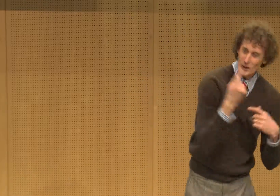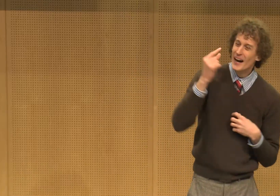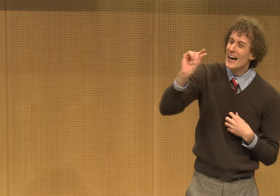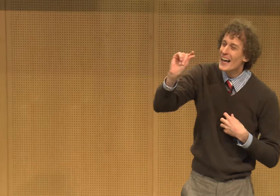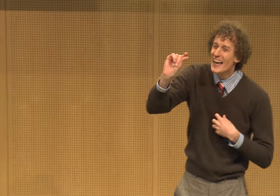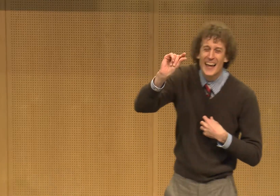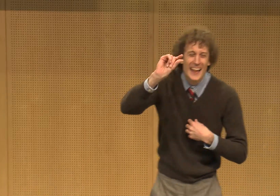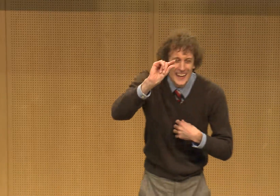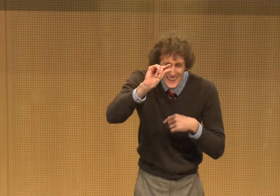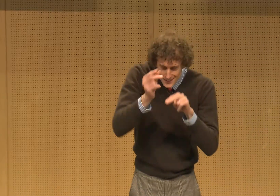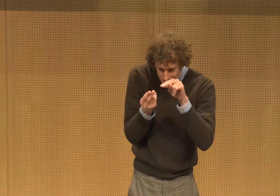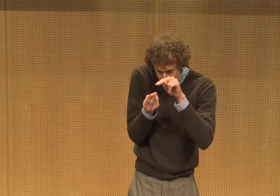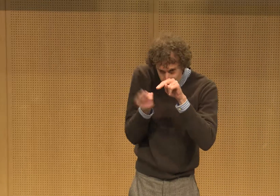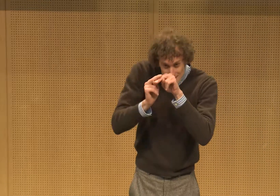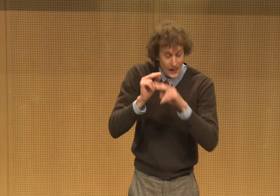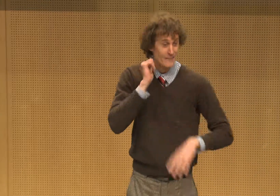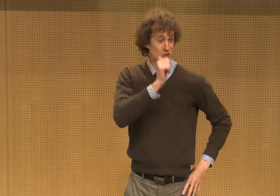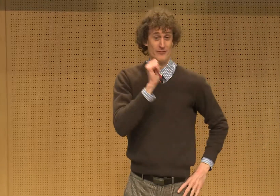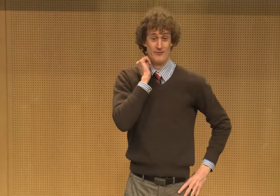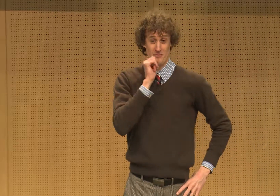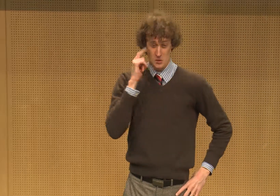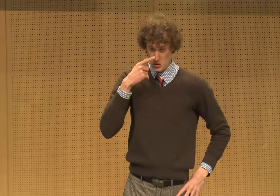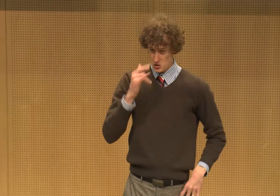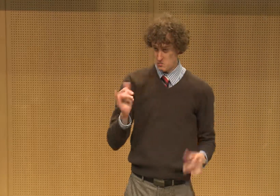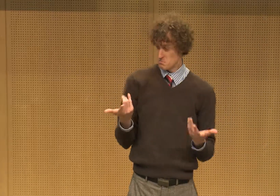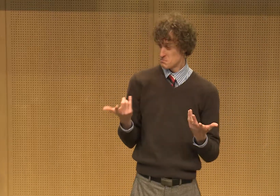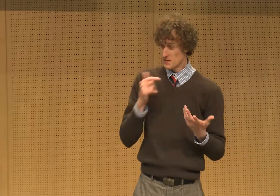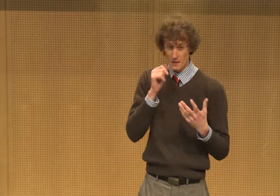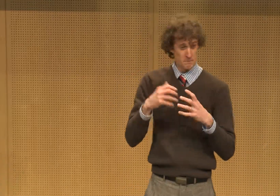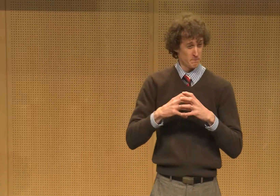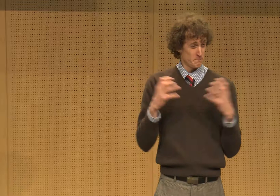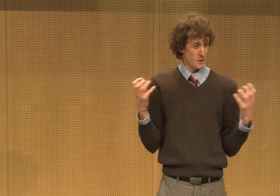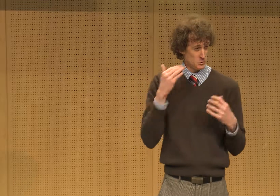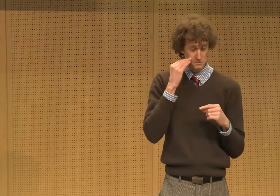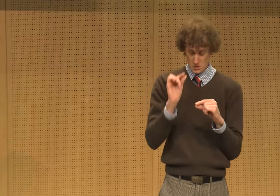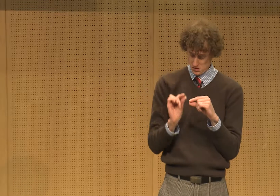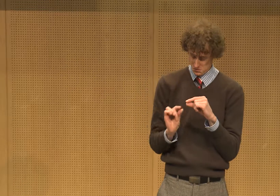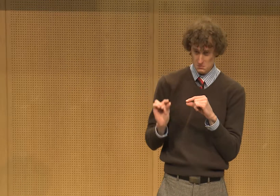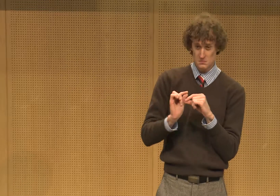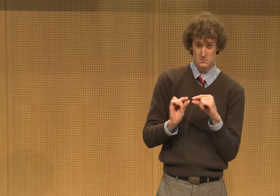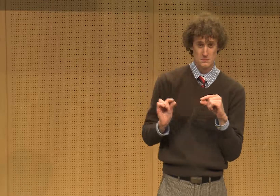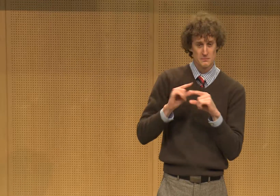small gains make a big difference.